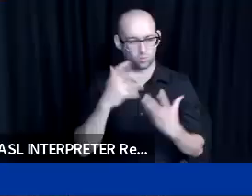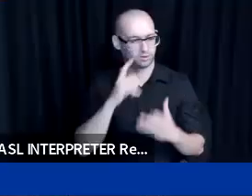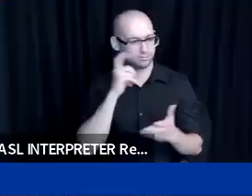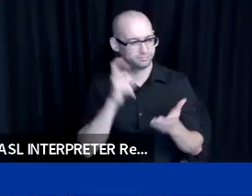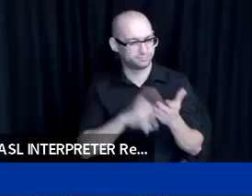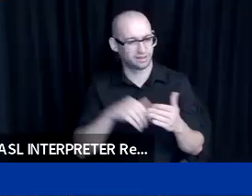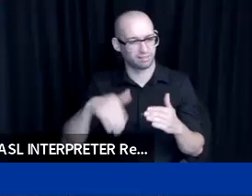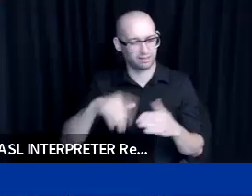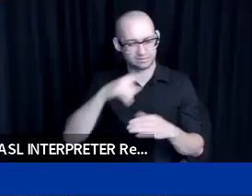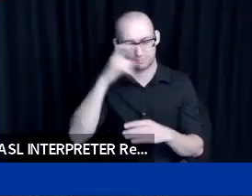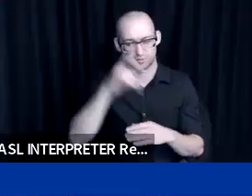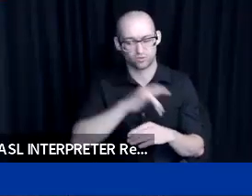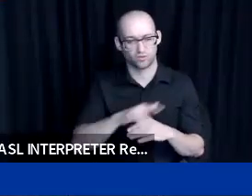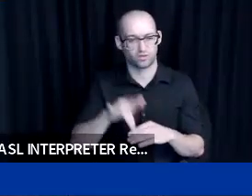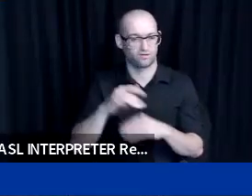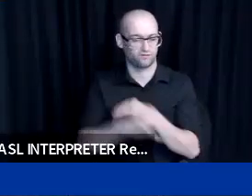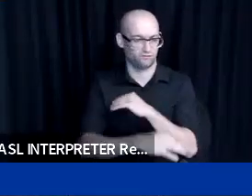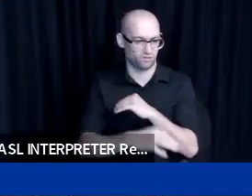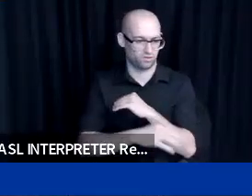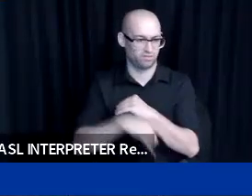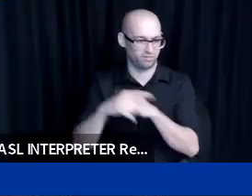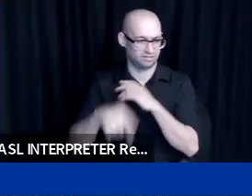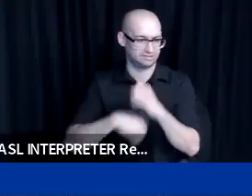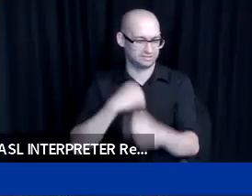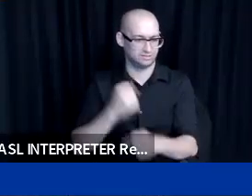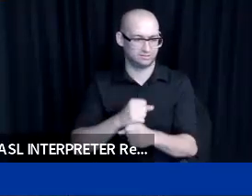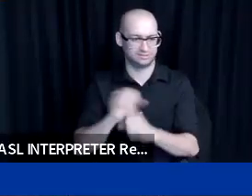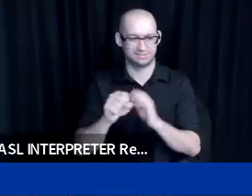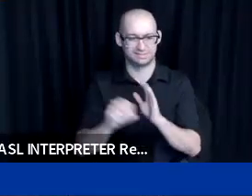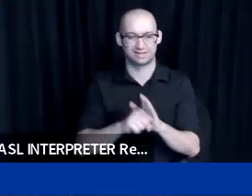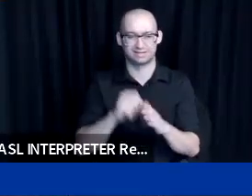early fall this year we will have the State Digital Equity Plan out, and so please be on